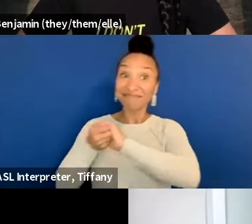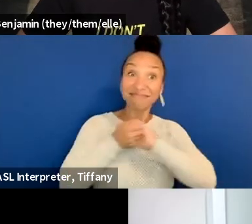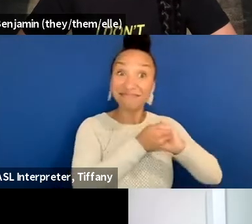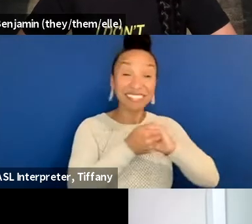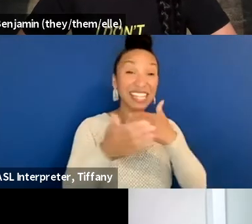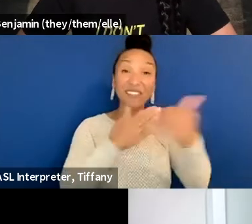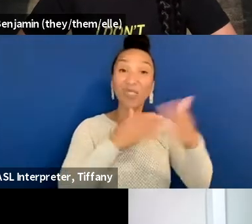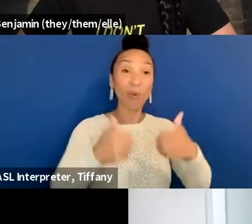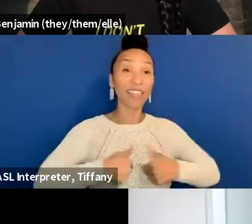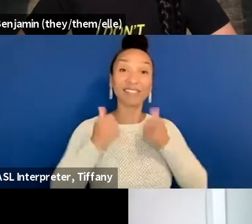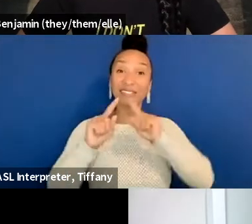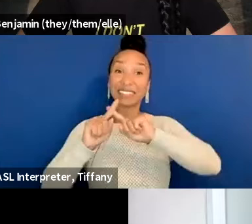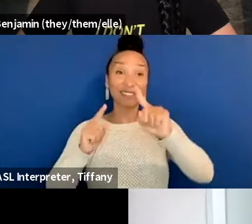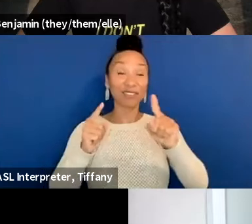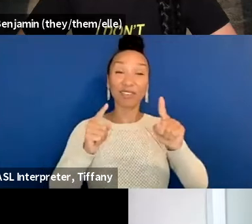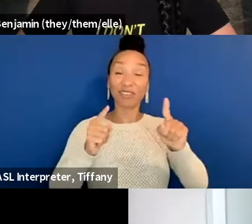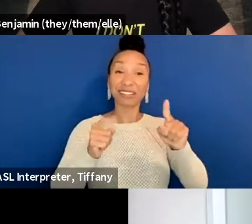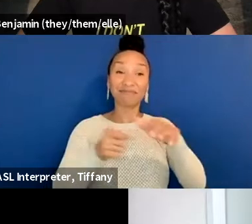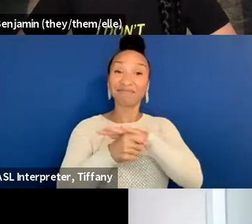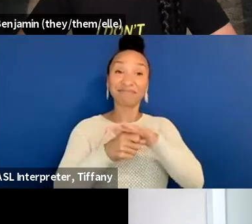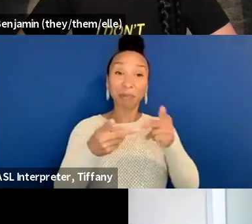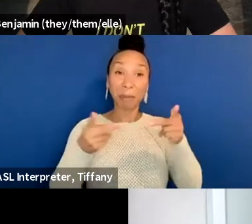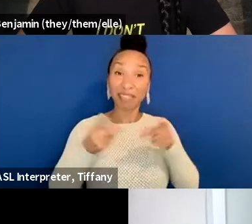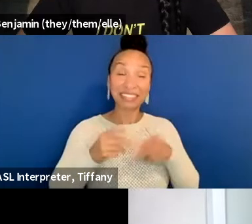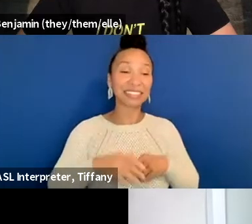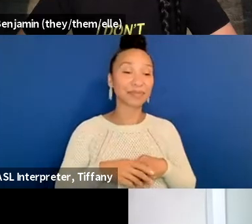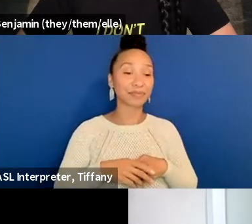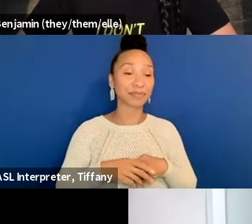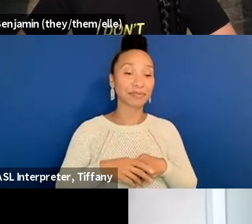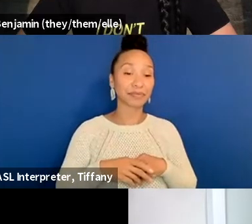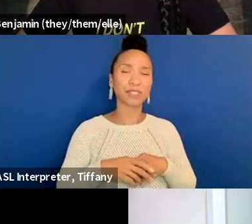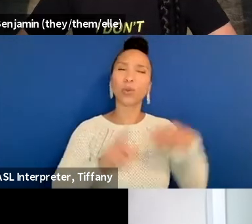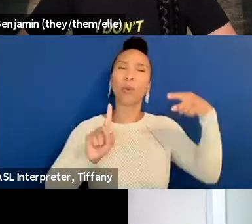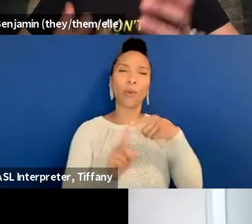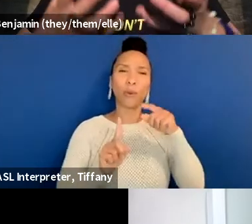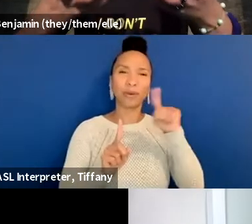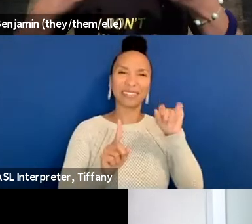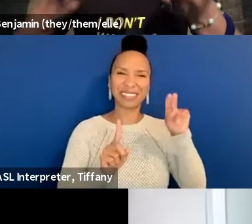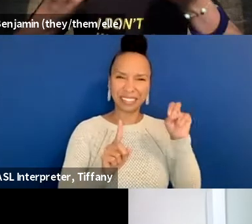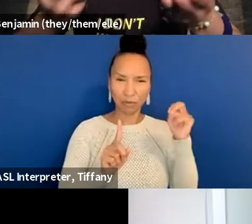Benjamin (they/them/elle): Across the world, and when we receive a picture of the xen hanging on the wall.